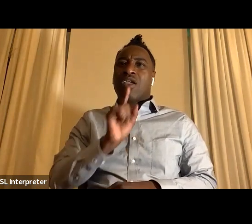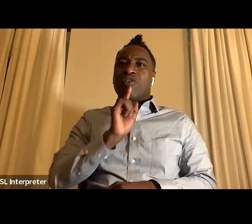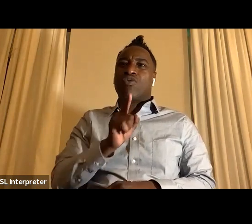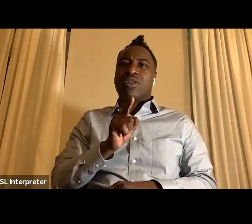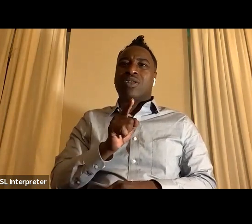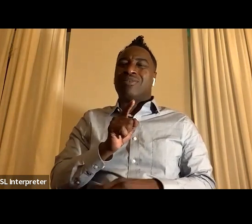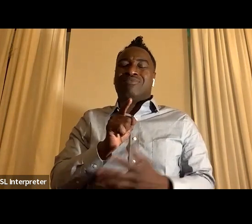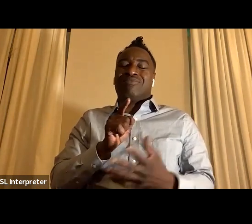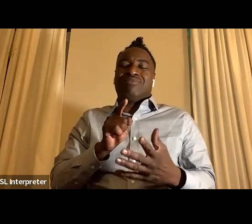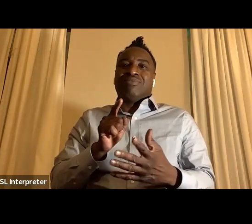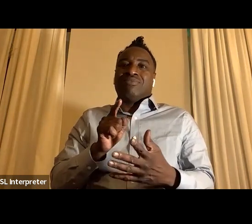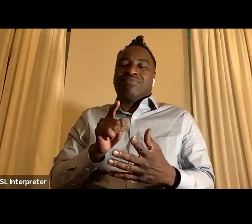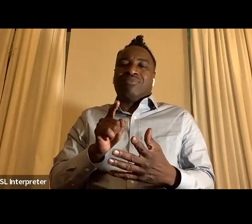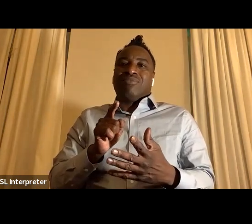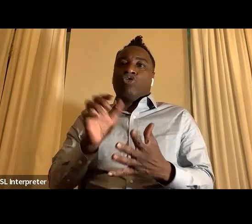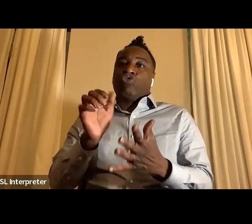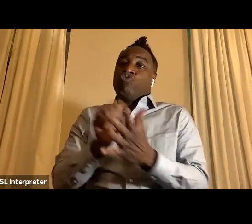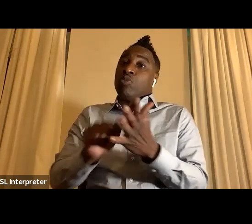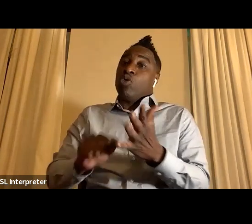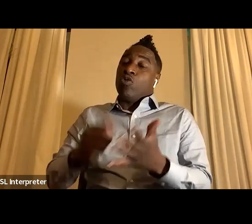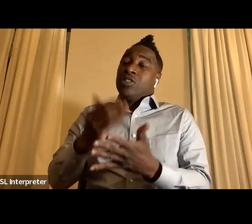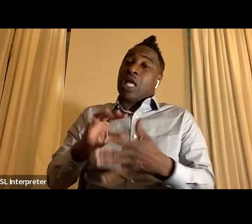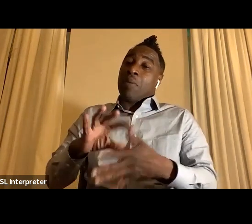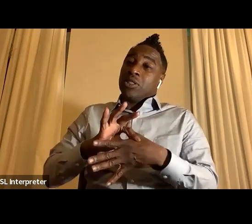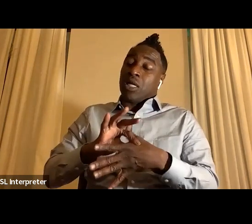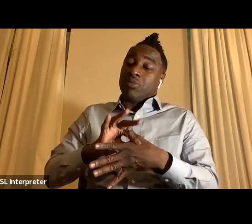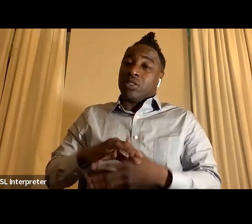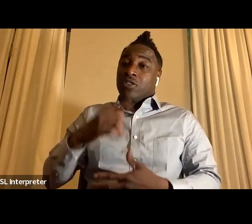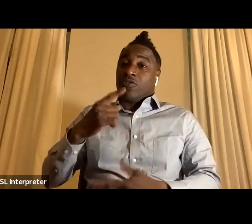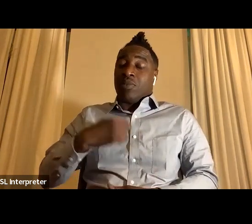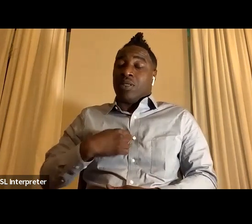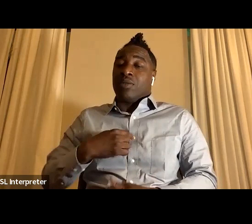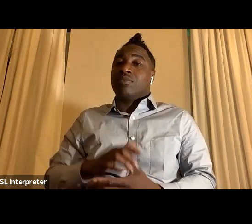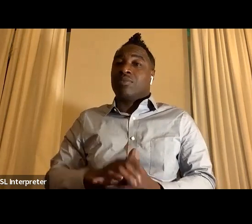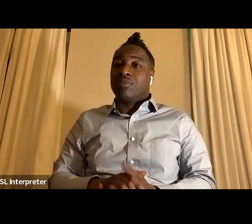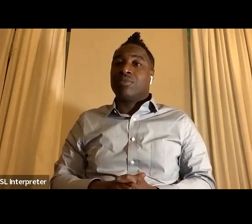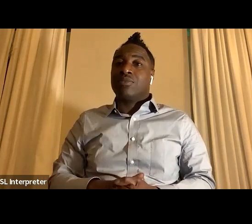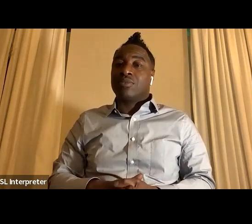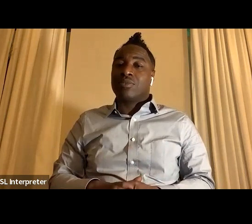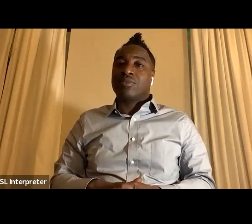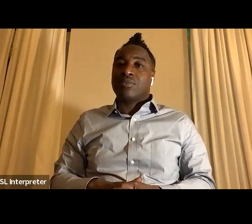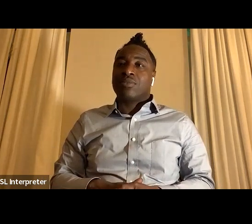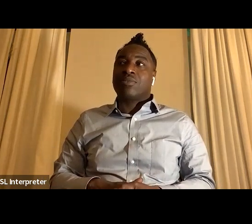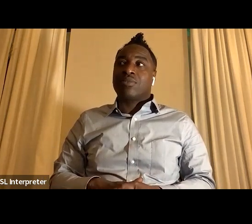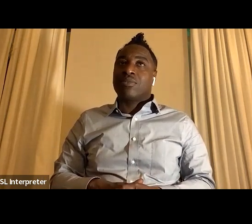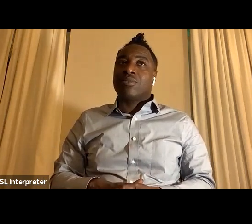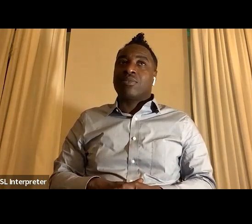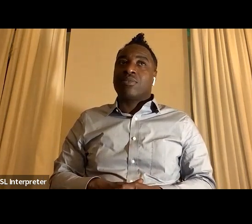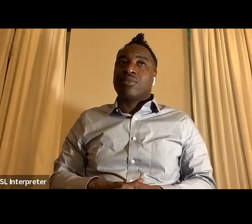I think. Or it does for me personally. And yeah, I think trying to